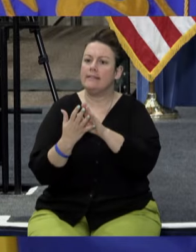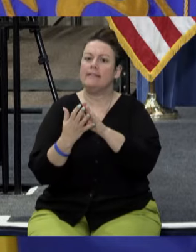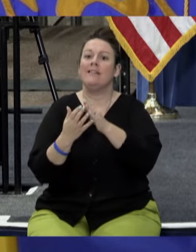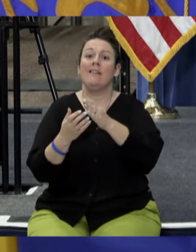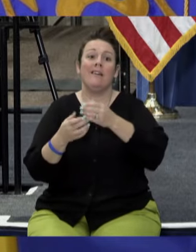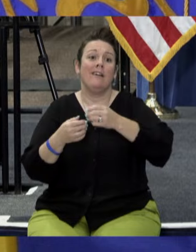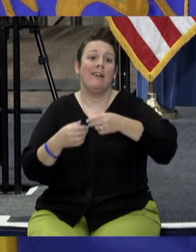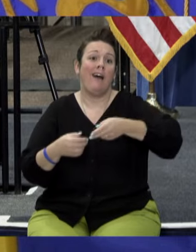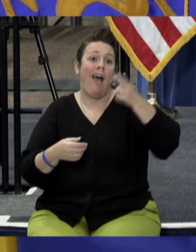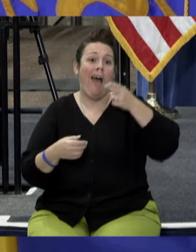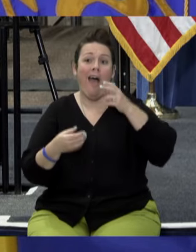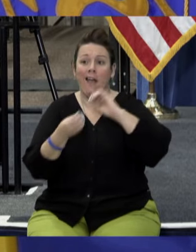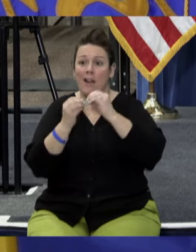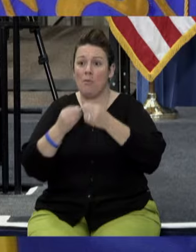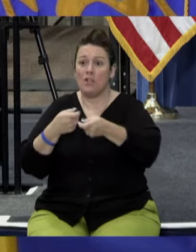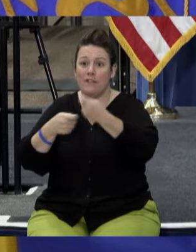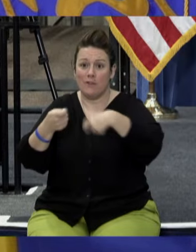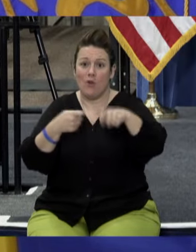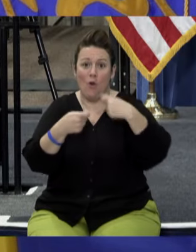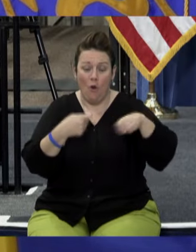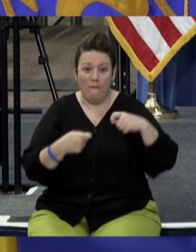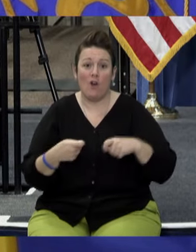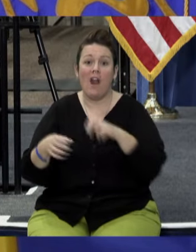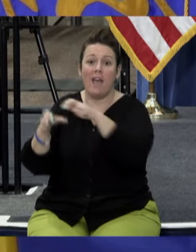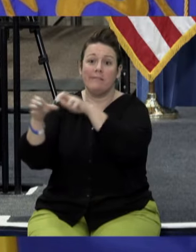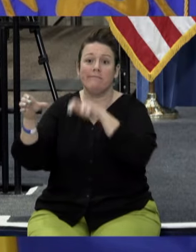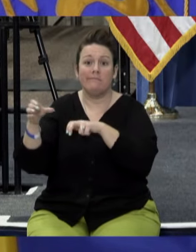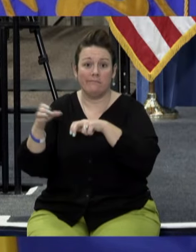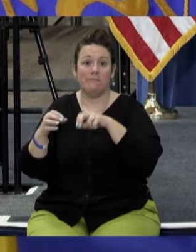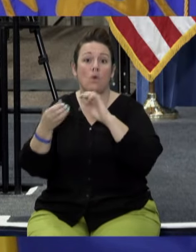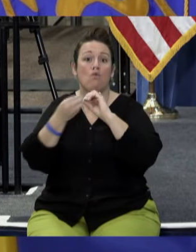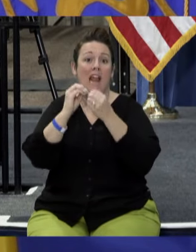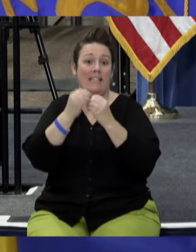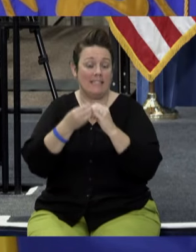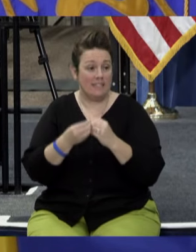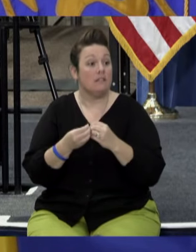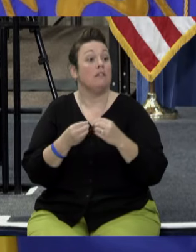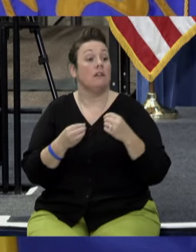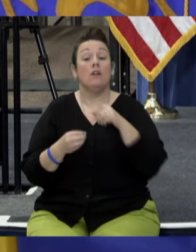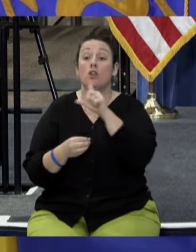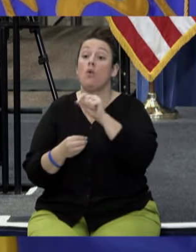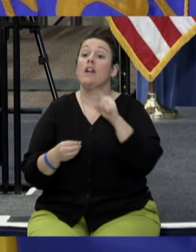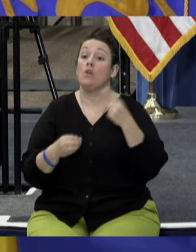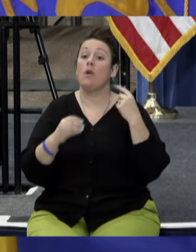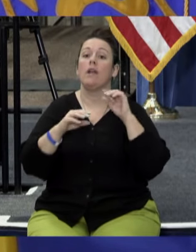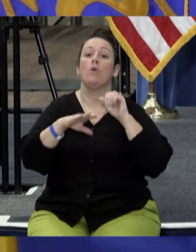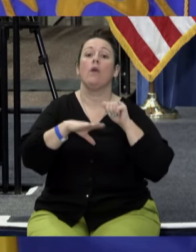For that reason, in 2020, we launched an annual survey known as the State of